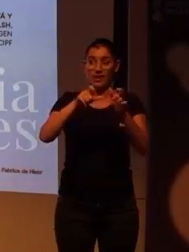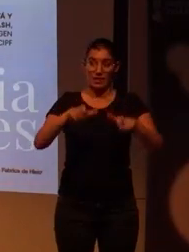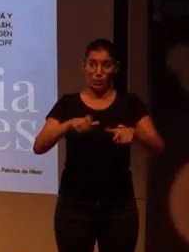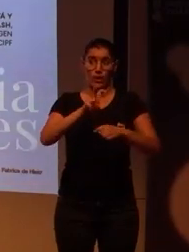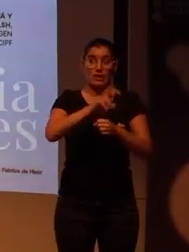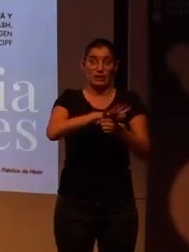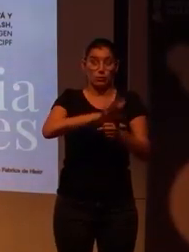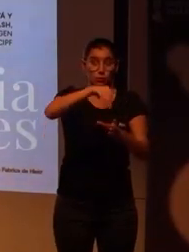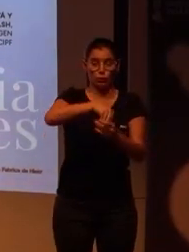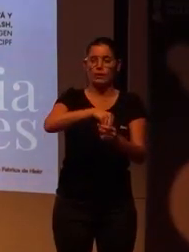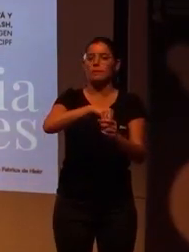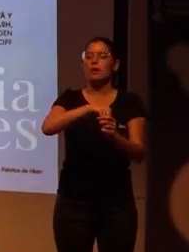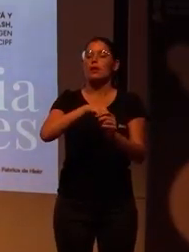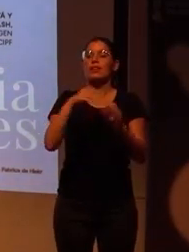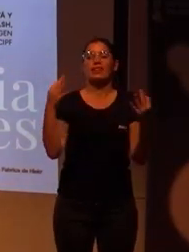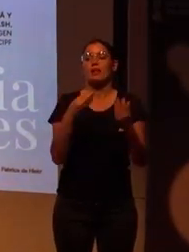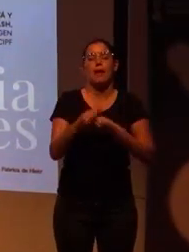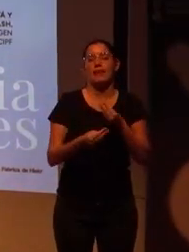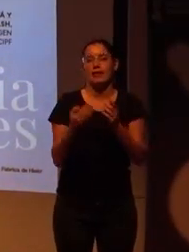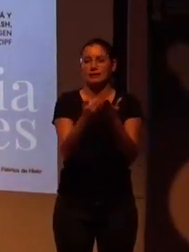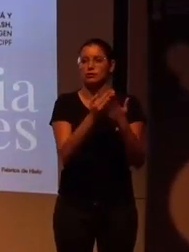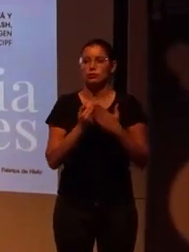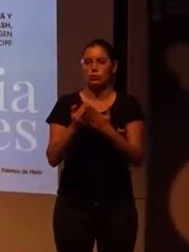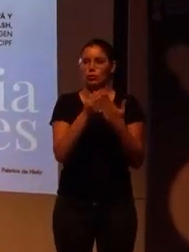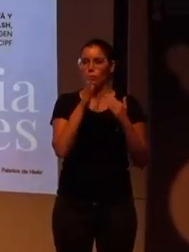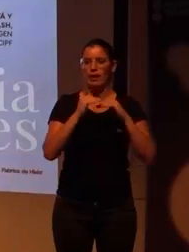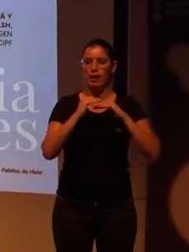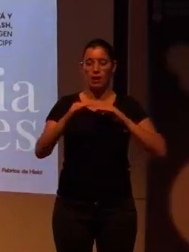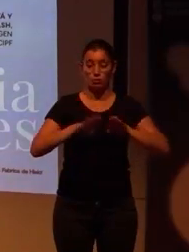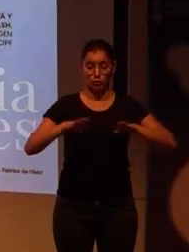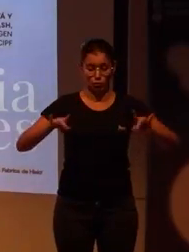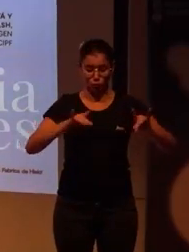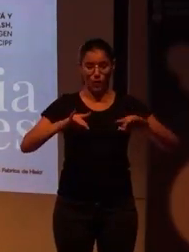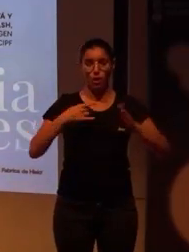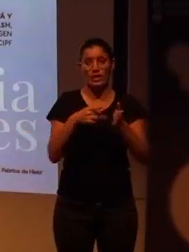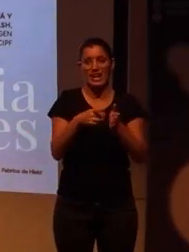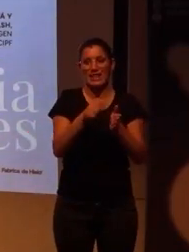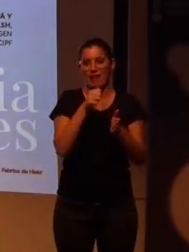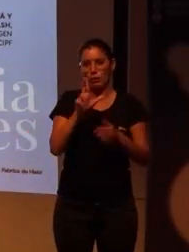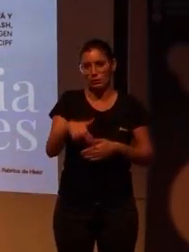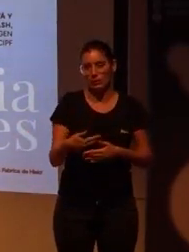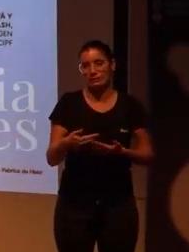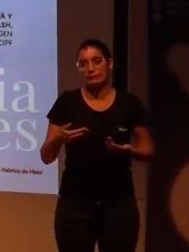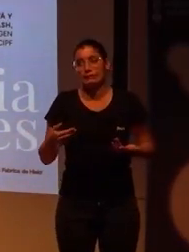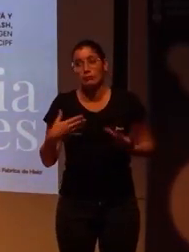urban gardens, that a study of the reliability of the soil and the quality of the water must be carried out, but beyond that I don’t know what to tell you.